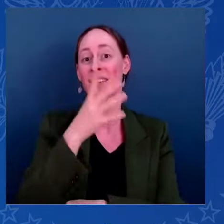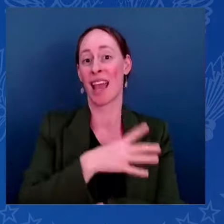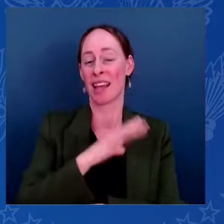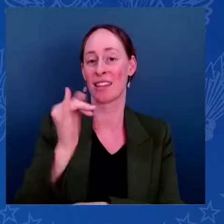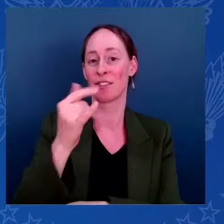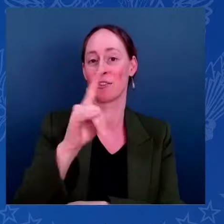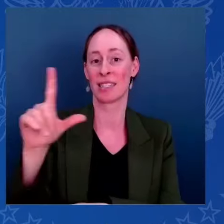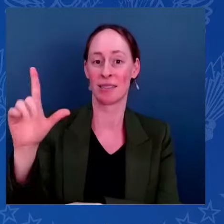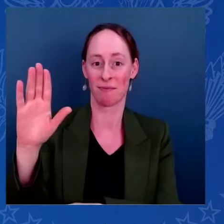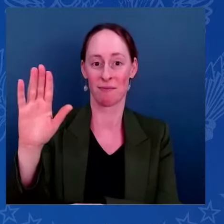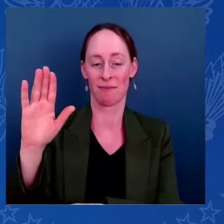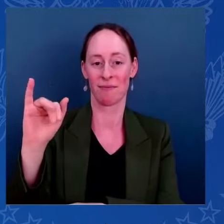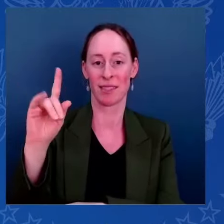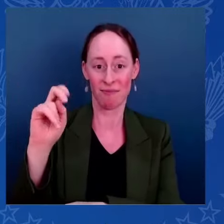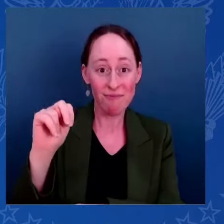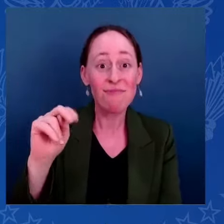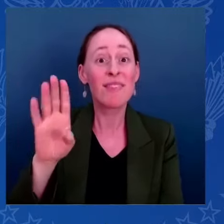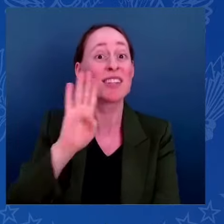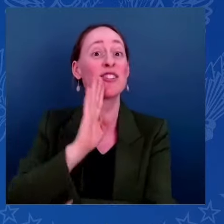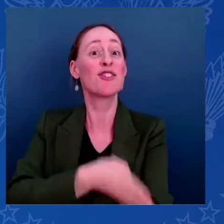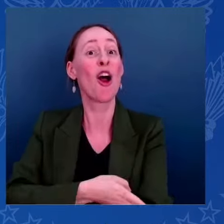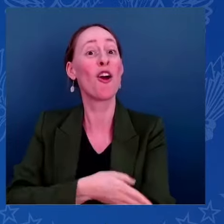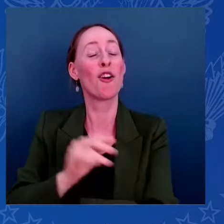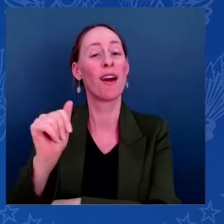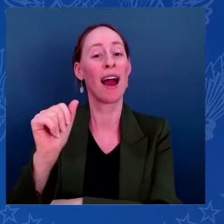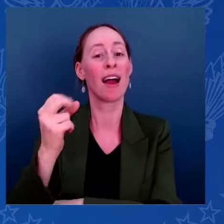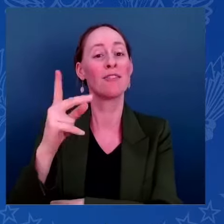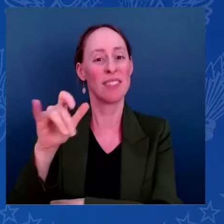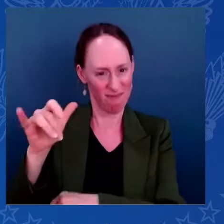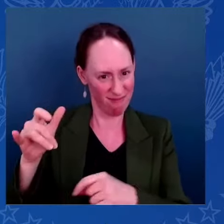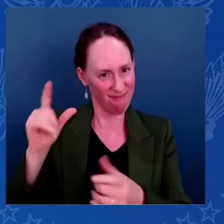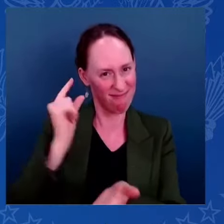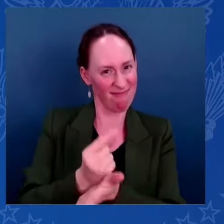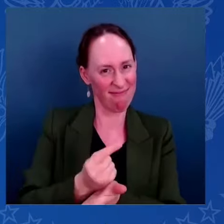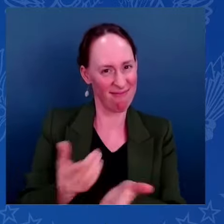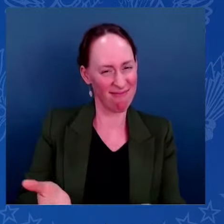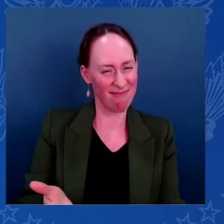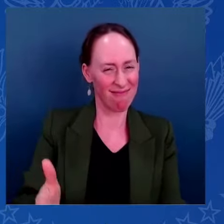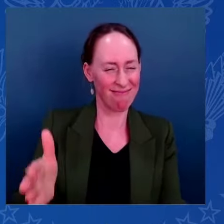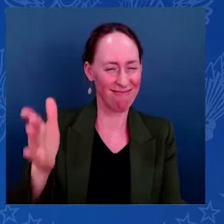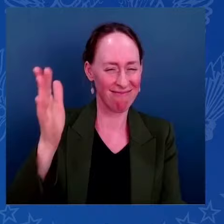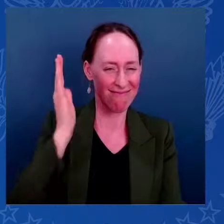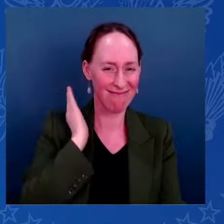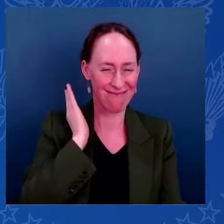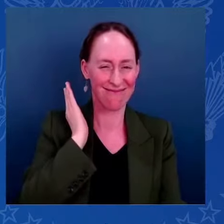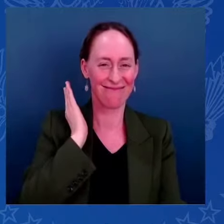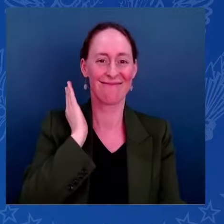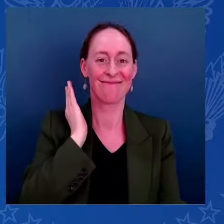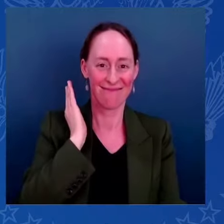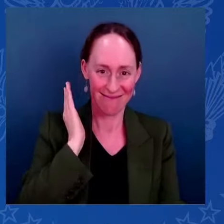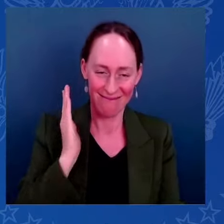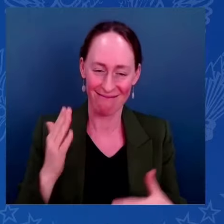Today is an extraordinary opportunity to showcase how Tulane and our nation's research universities